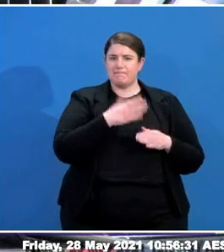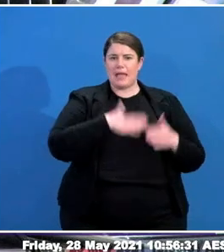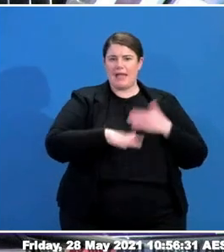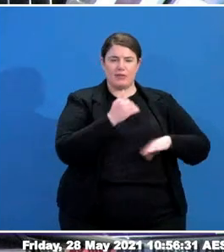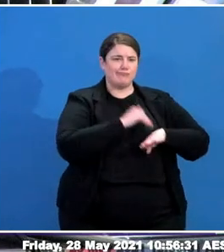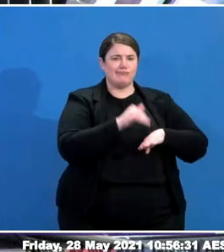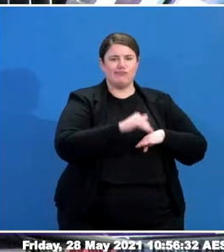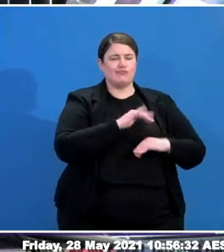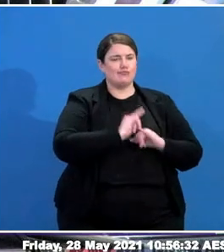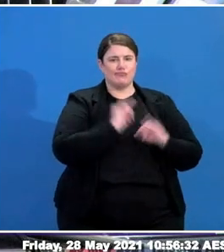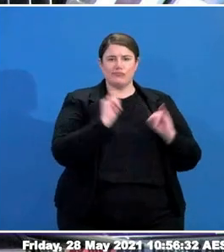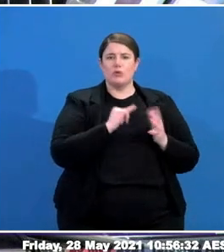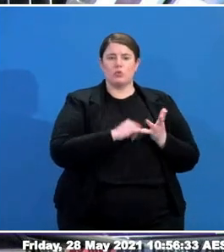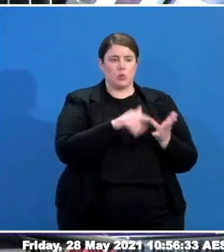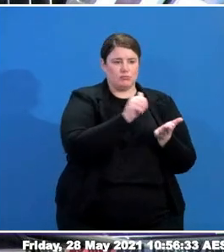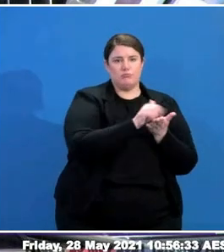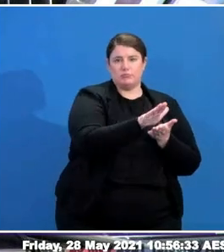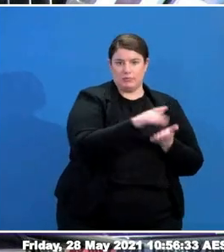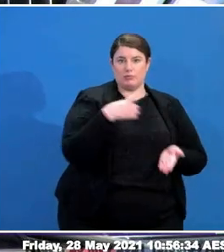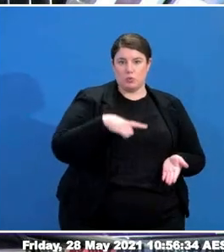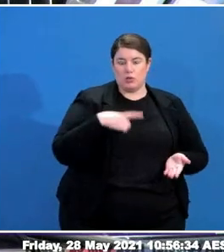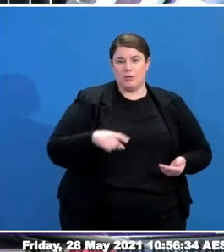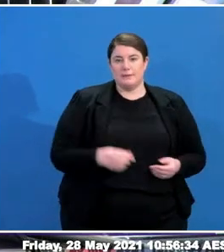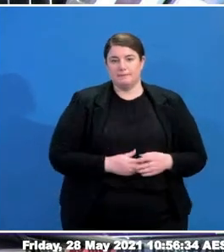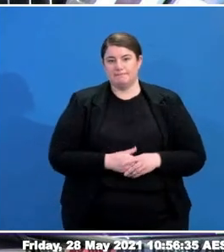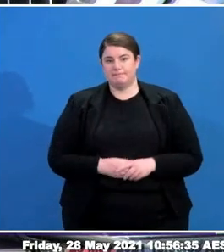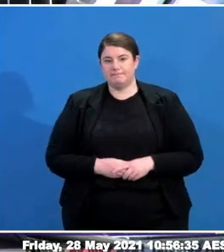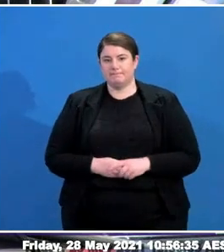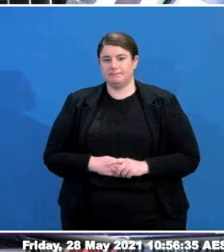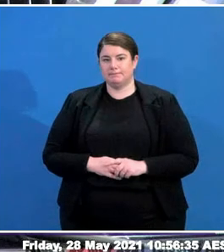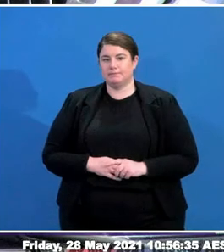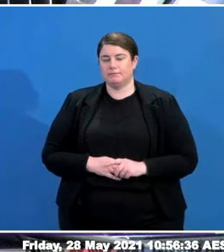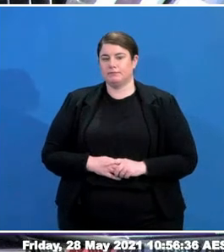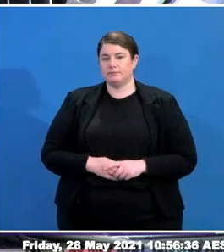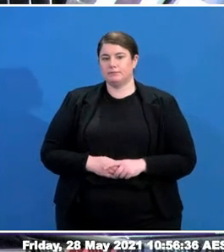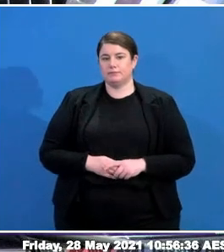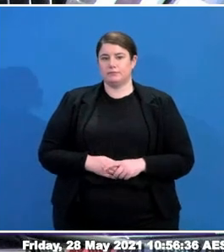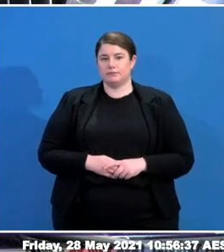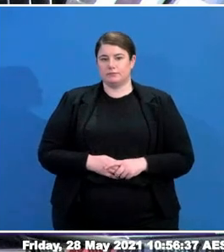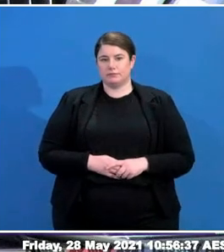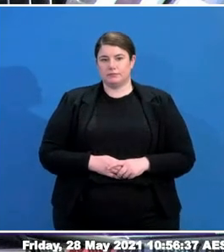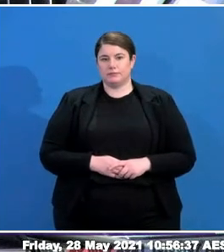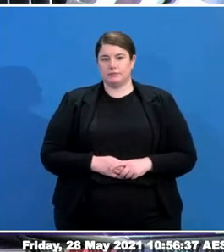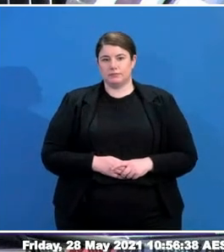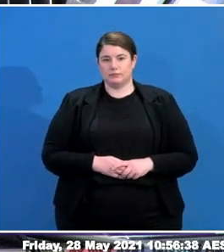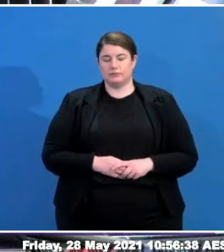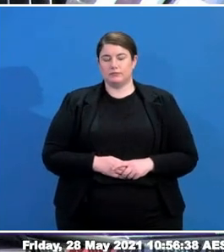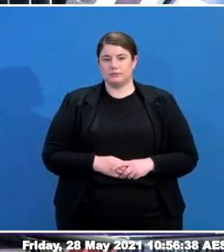Yes. And the identified misconduct is set out in sub-paragraphs